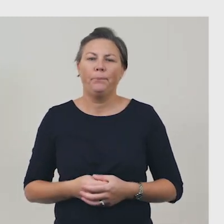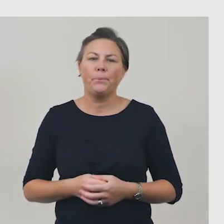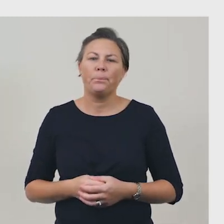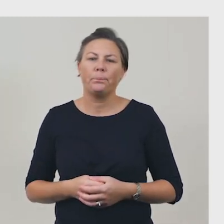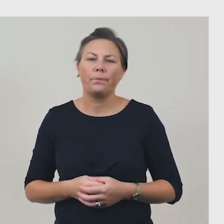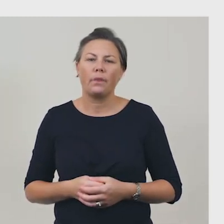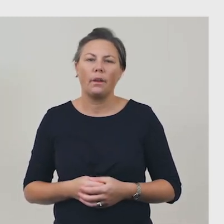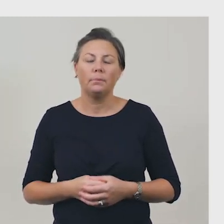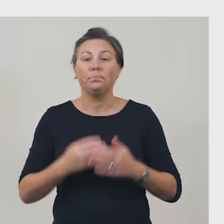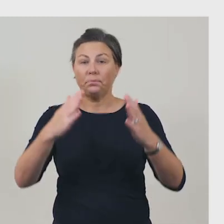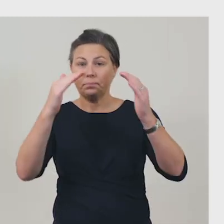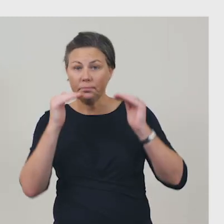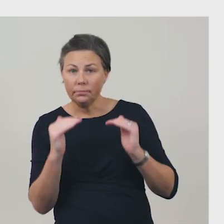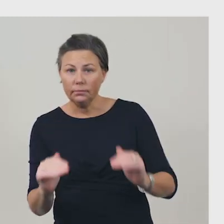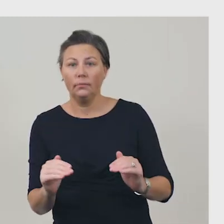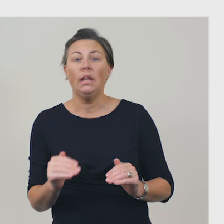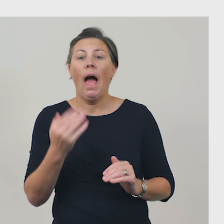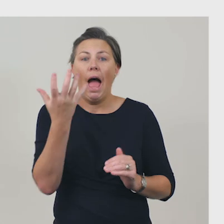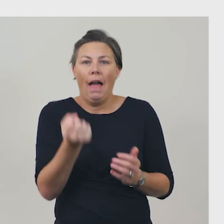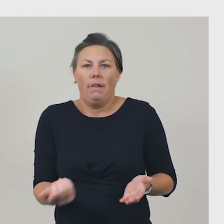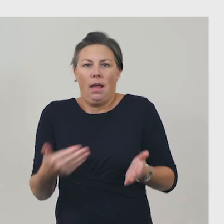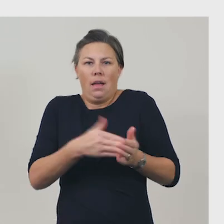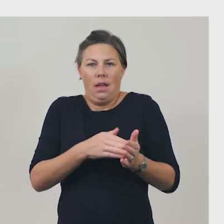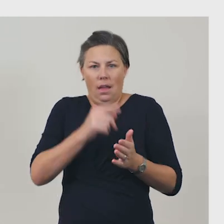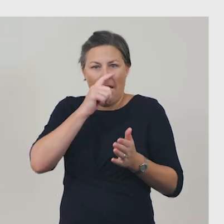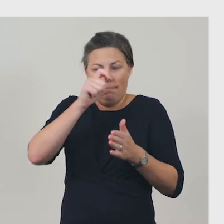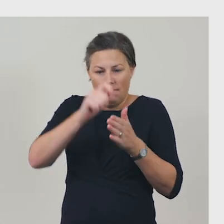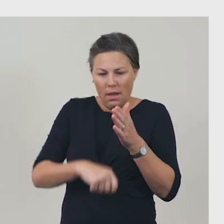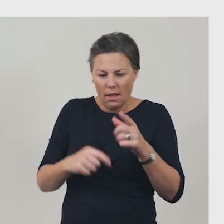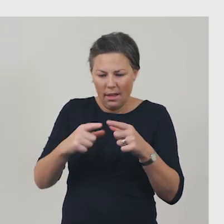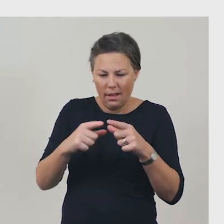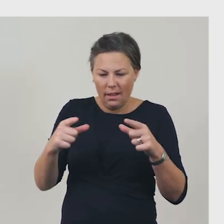A range of Punbelievable card packs are available.